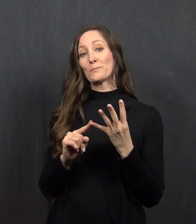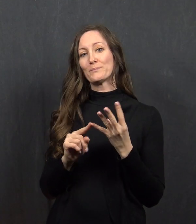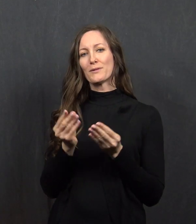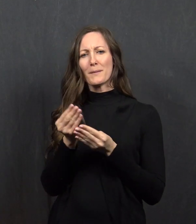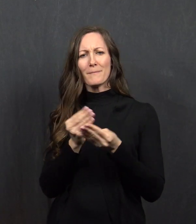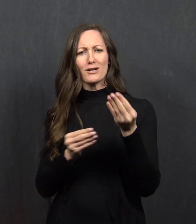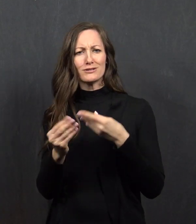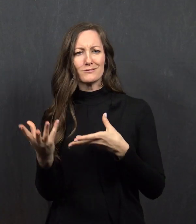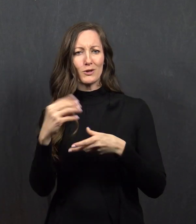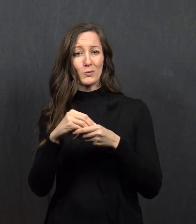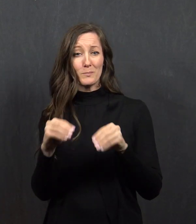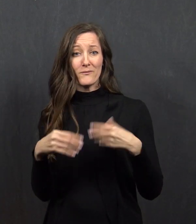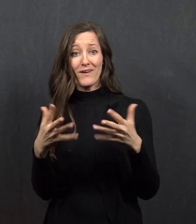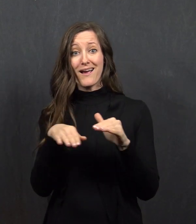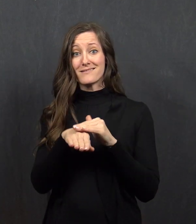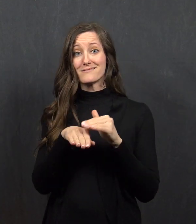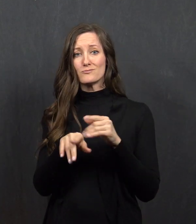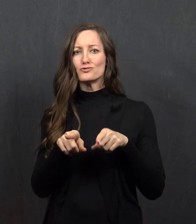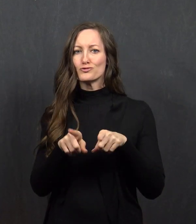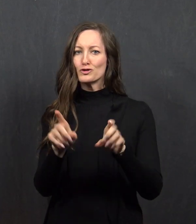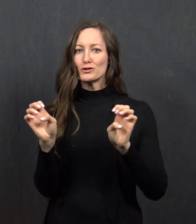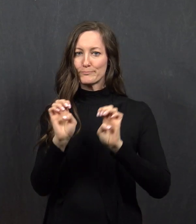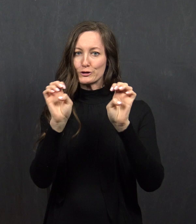4) Budget to include accessibility during emergencies.